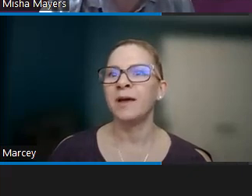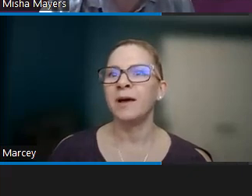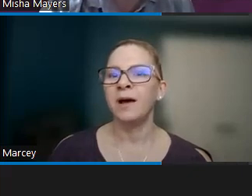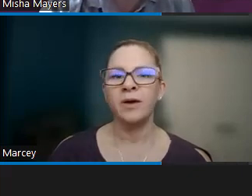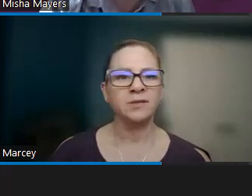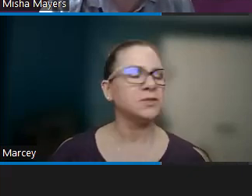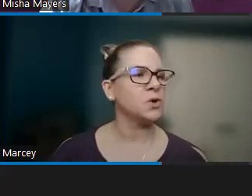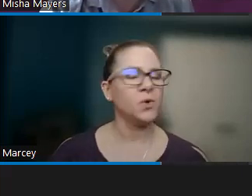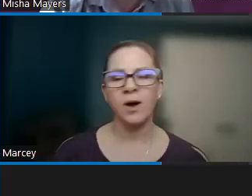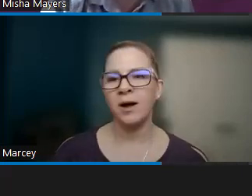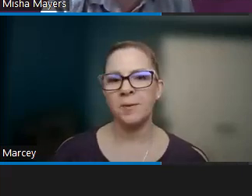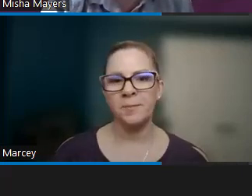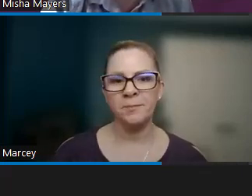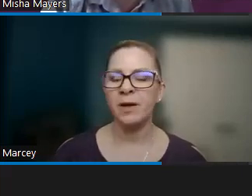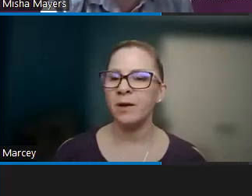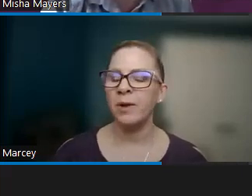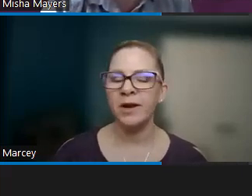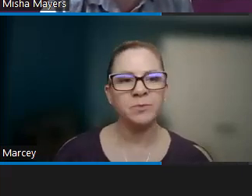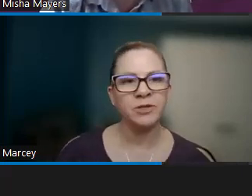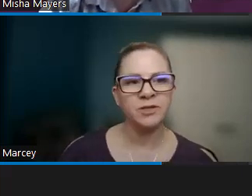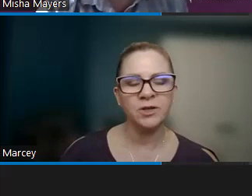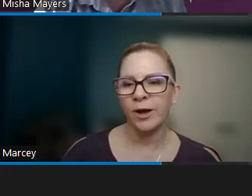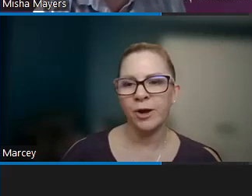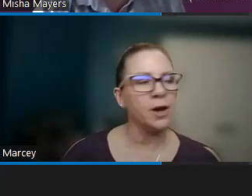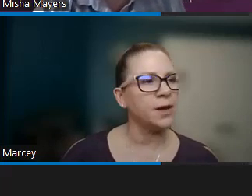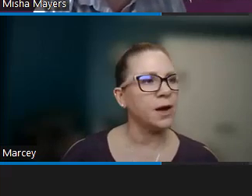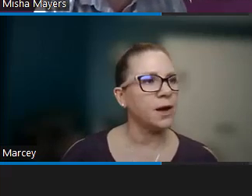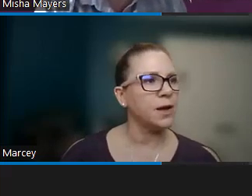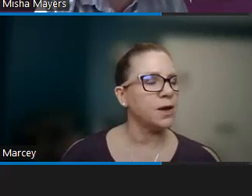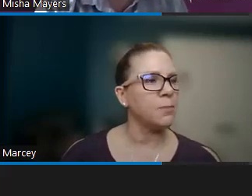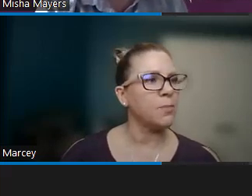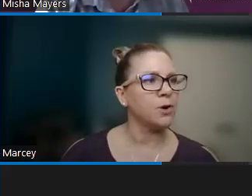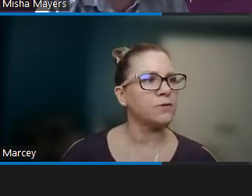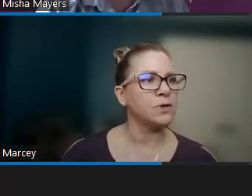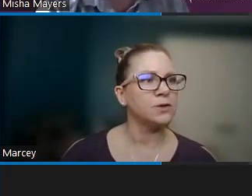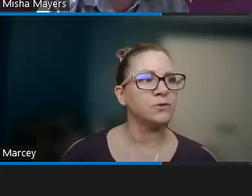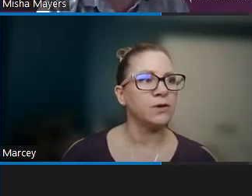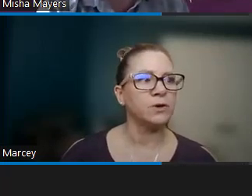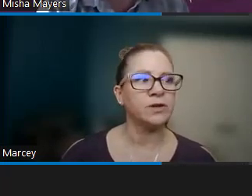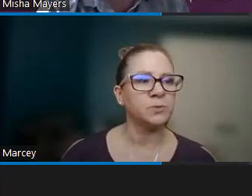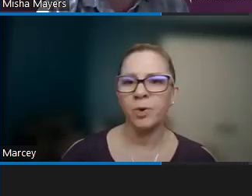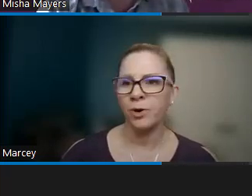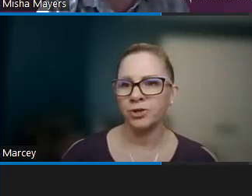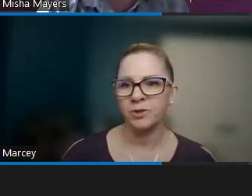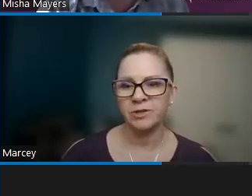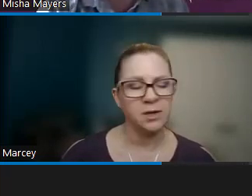OKAY. SO MY NAME IS MARCEY DEGUIRRE AND I AM PART OF THE SURVIVOR INVESTMENT PARTNERSHIP